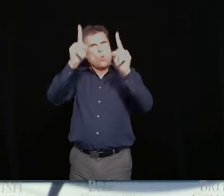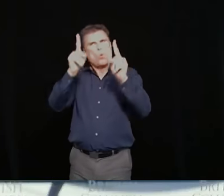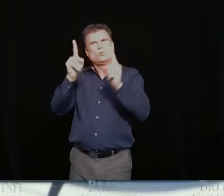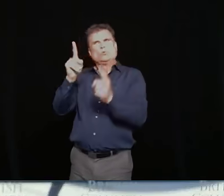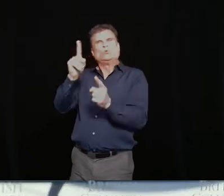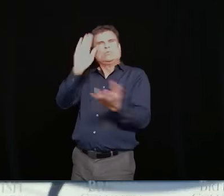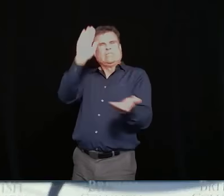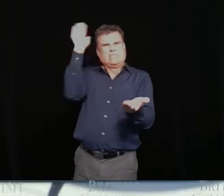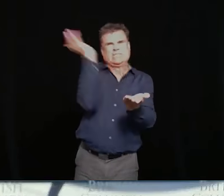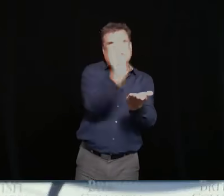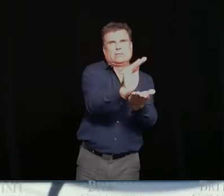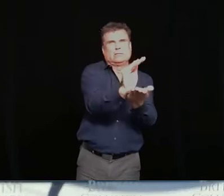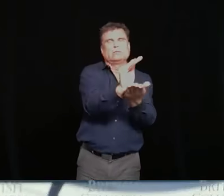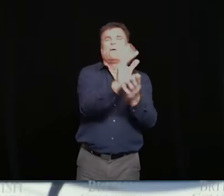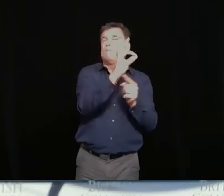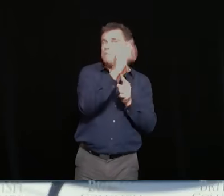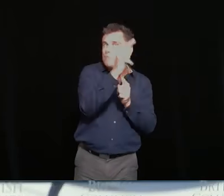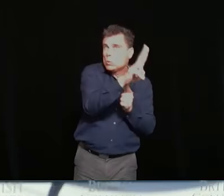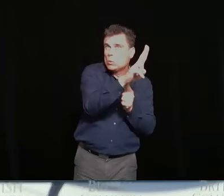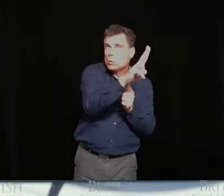transmission and long-term care.